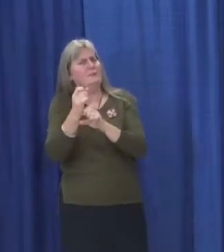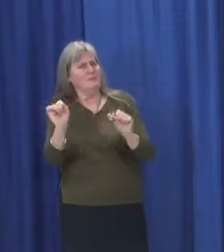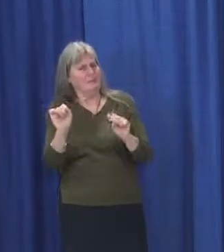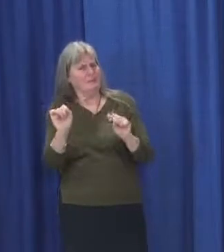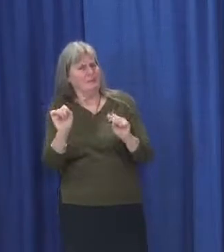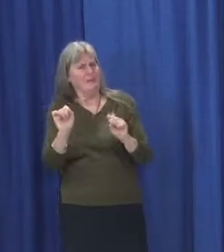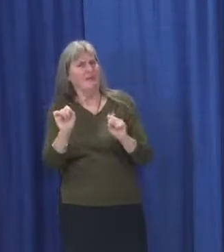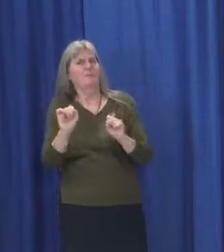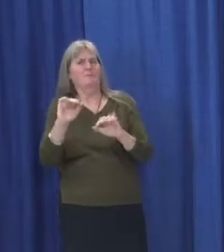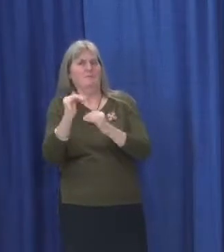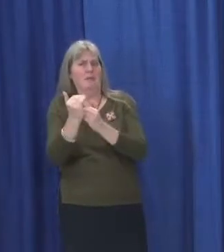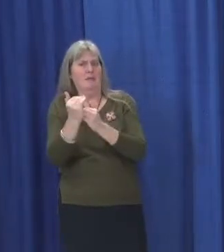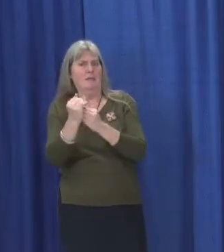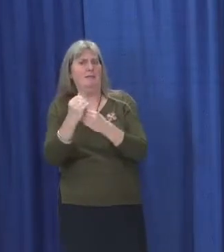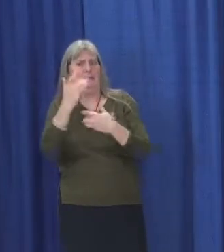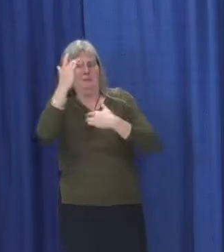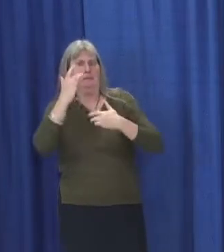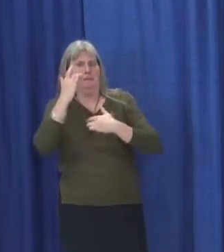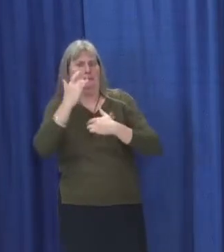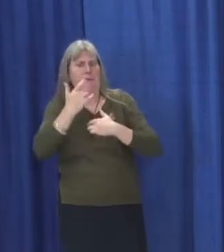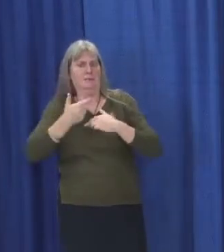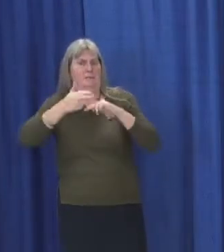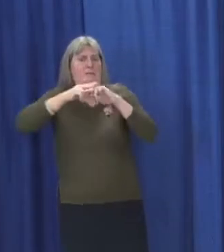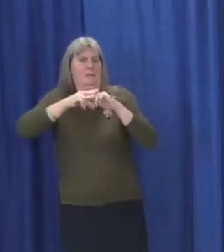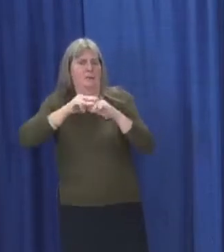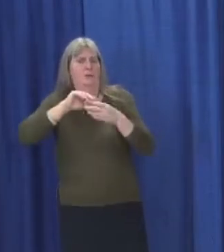and breakthrough illness do not result in higher morbidity and